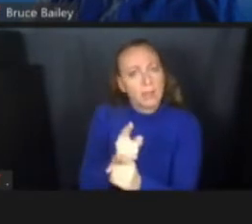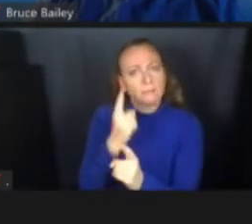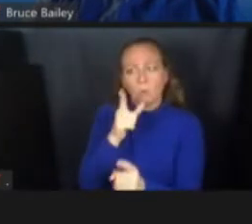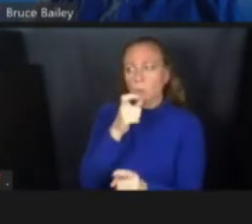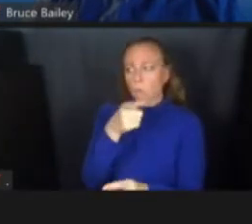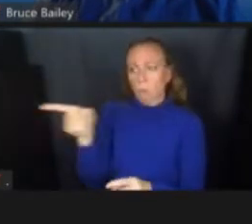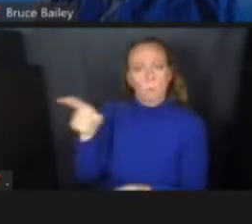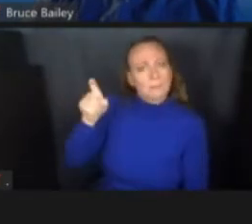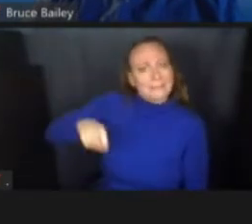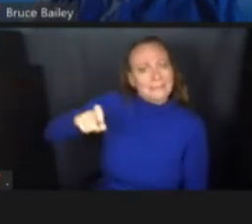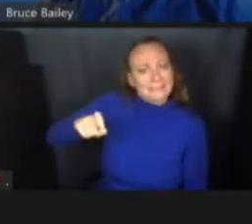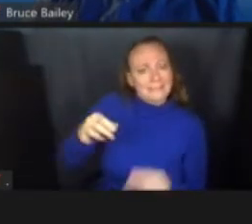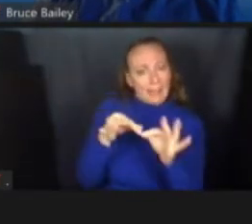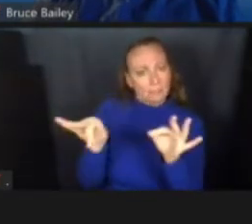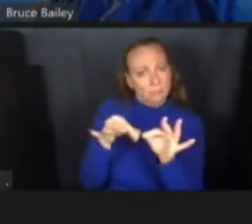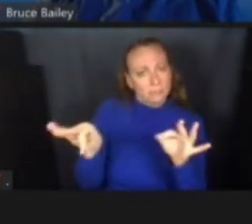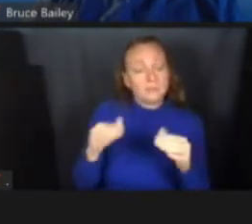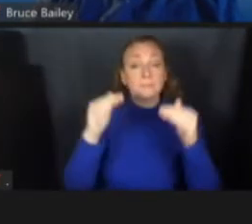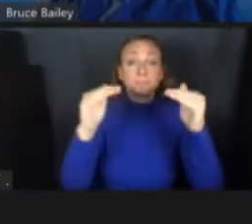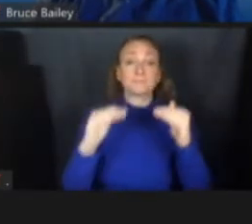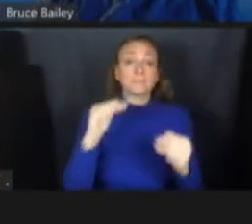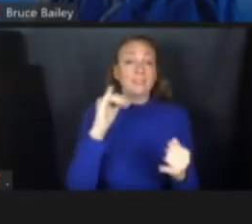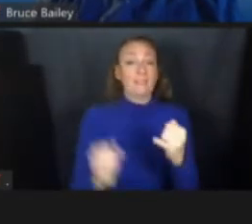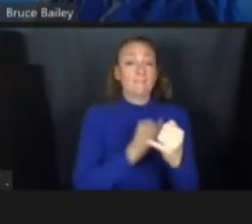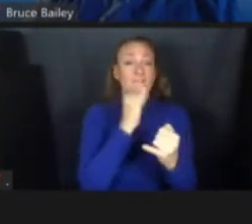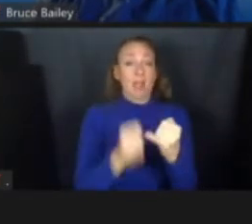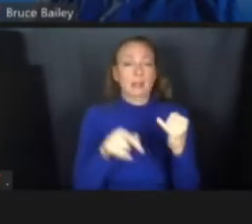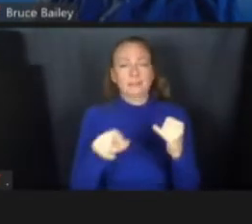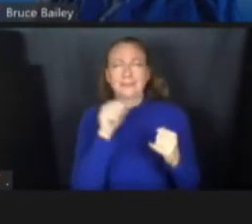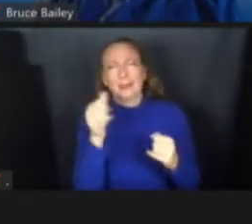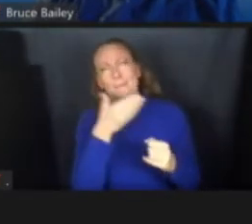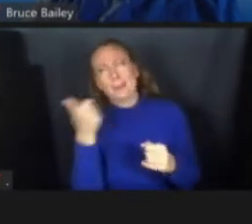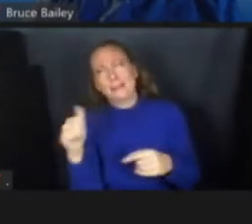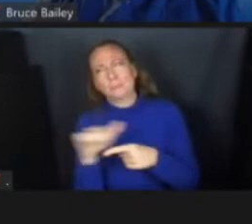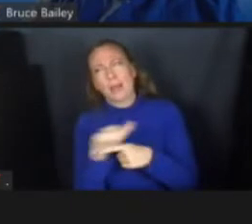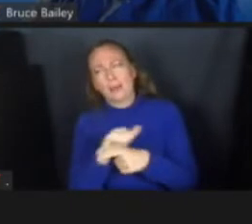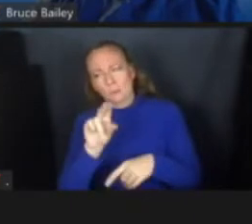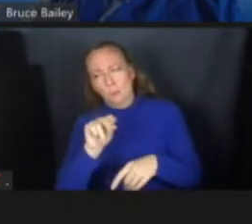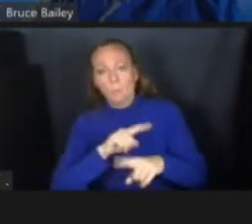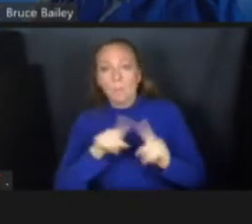Finally, this isn't a best practice, but a requirement for federal agencies,